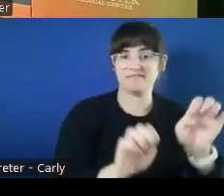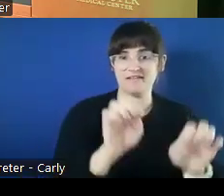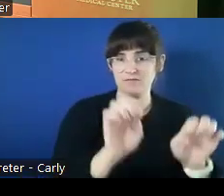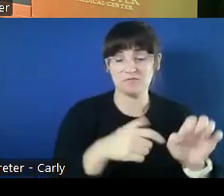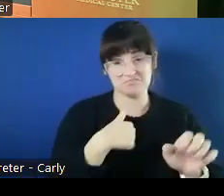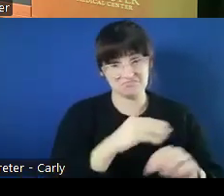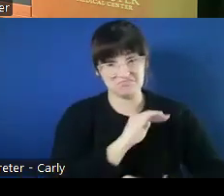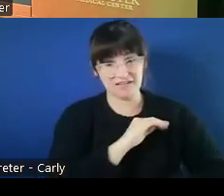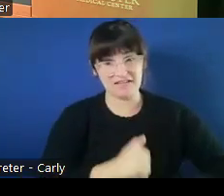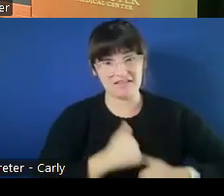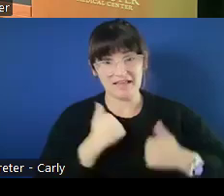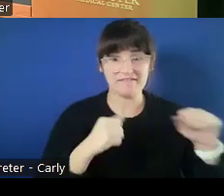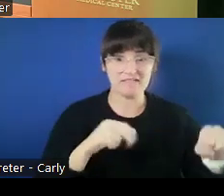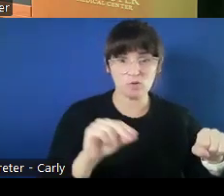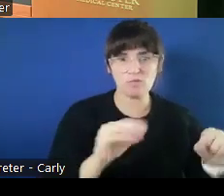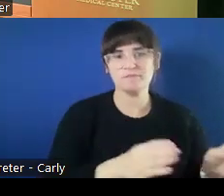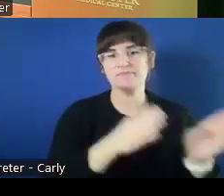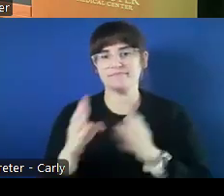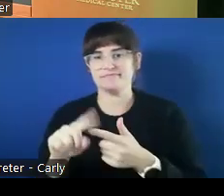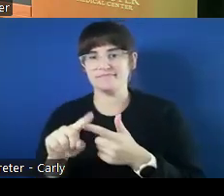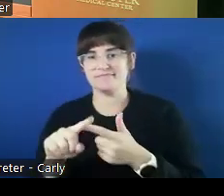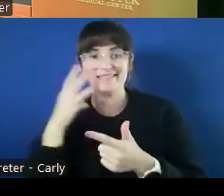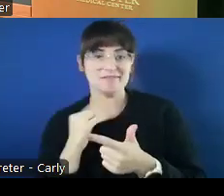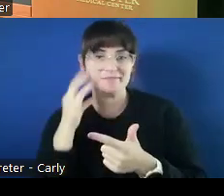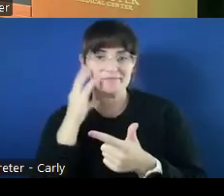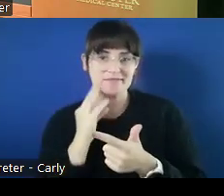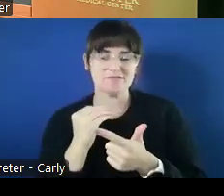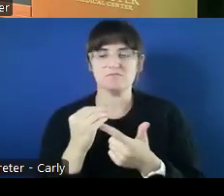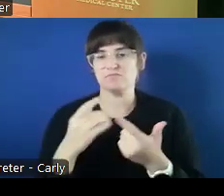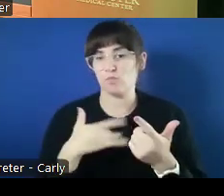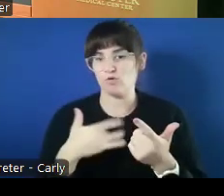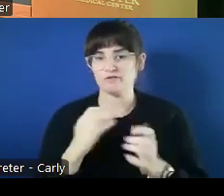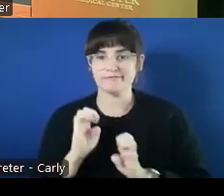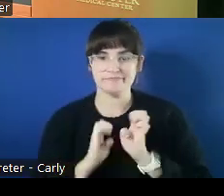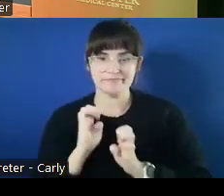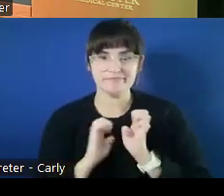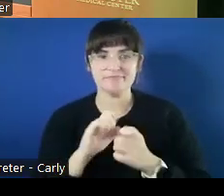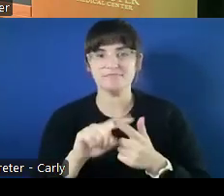or not experienced which is really just kind of emotions uh and then udemonic well-being